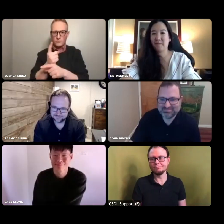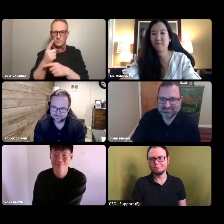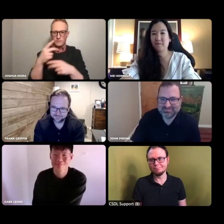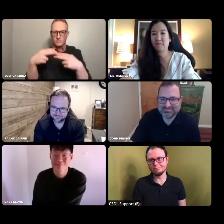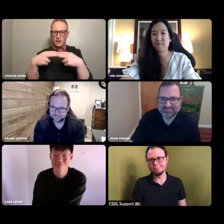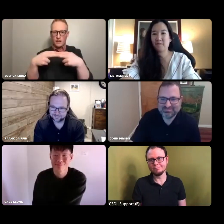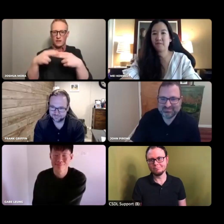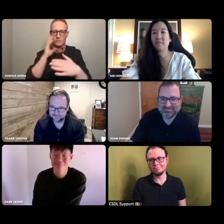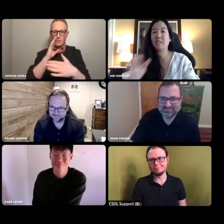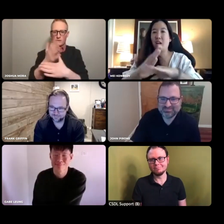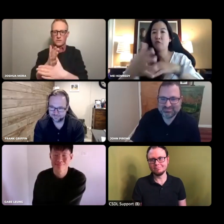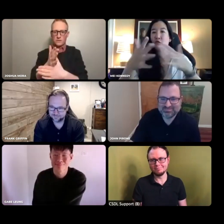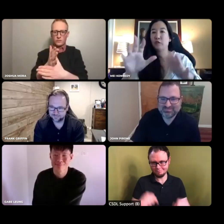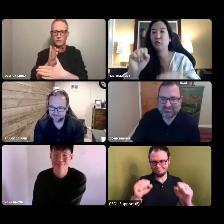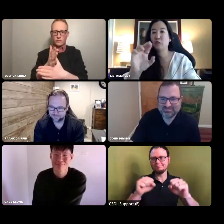Bye! [Multiple goodbyes]